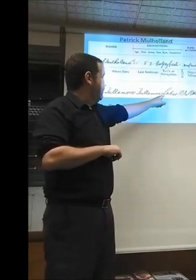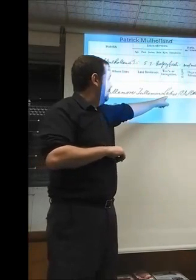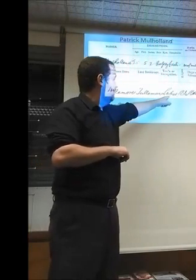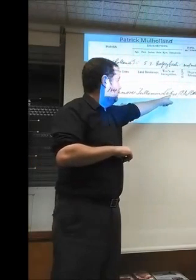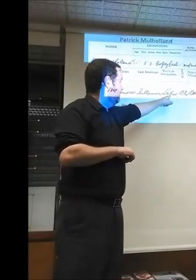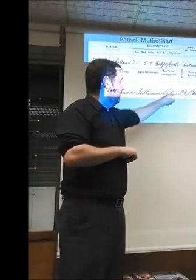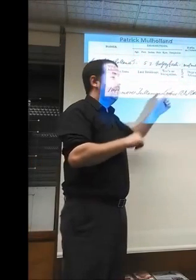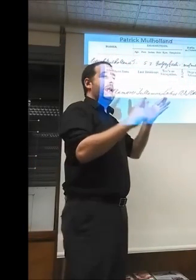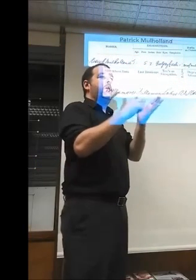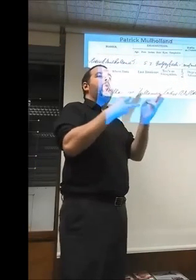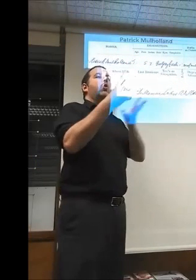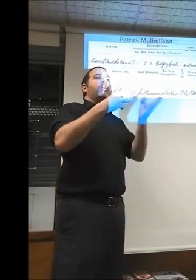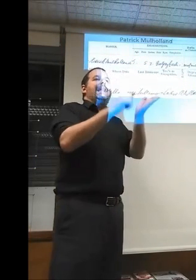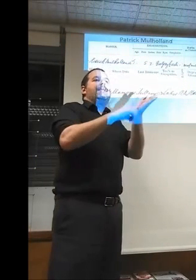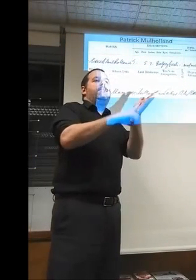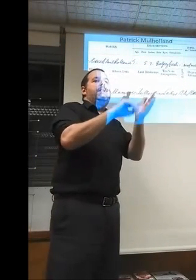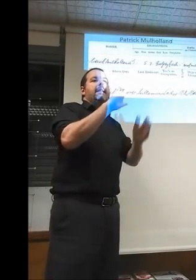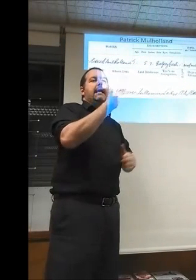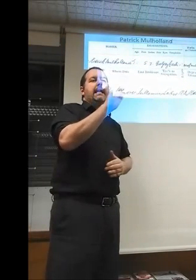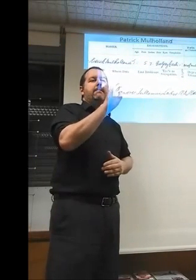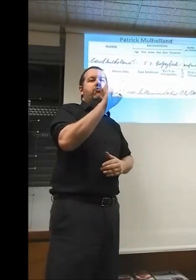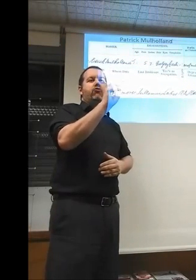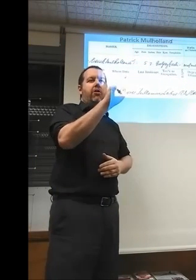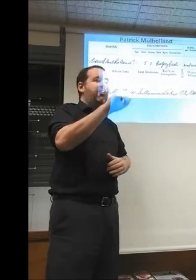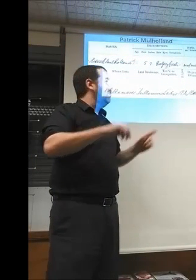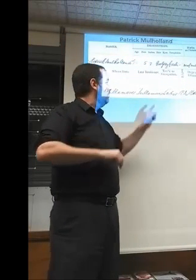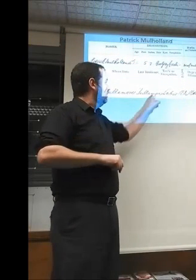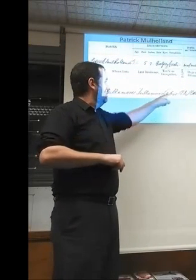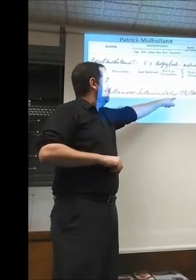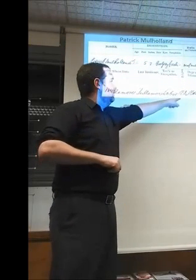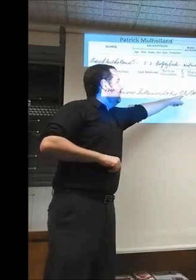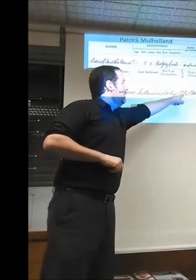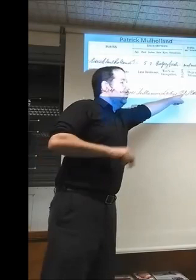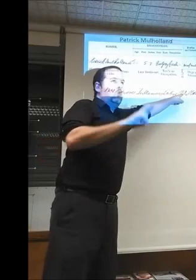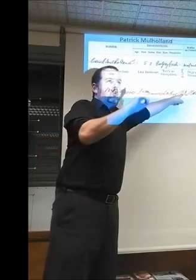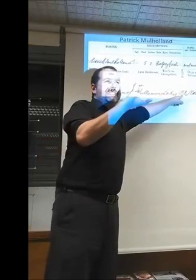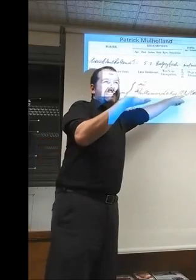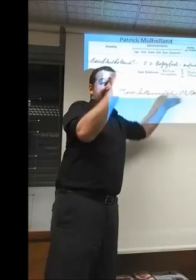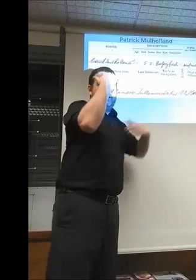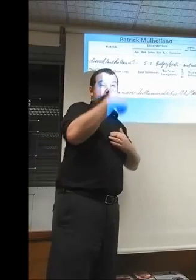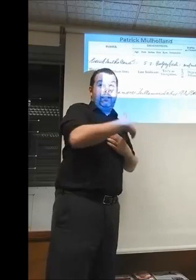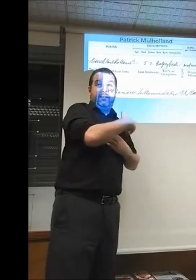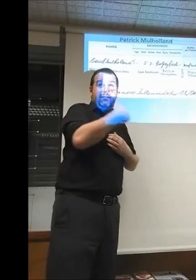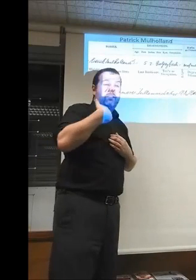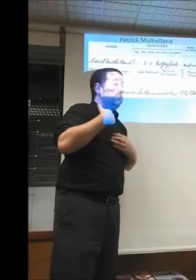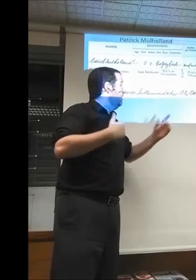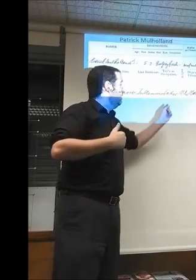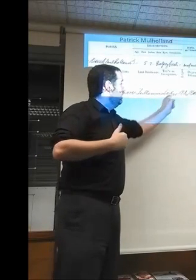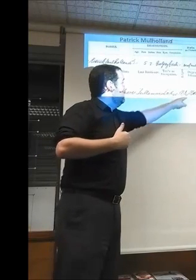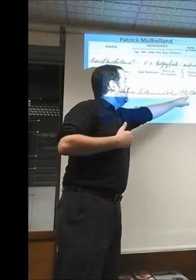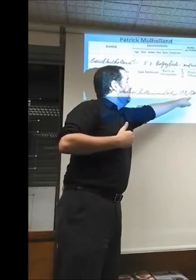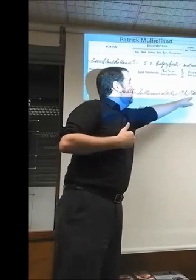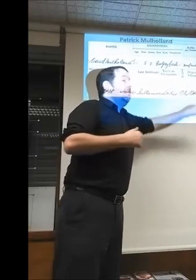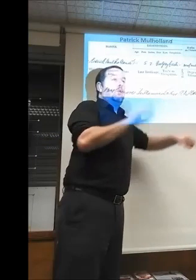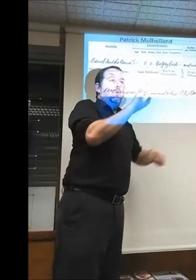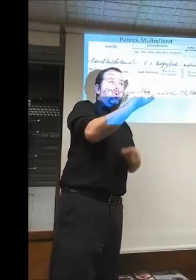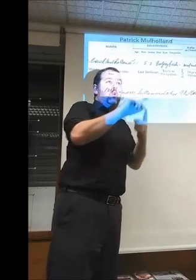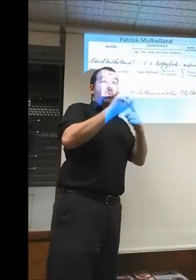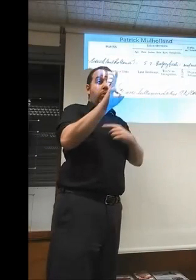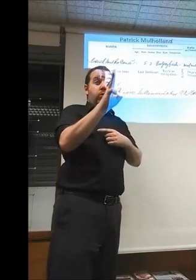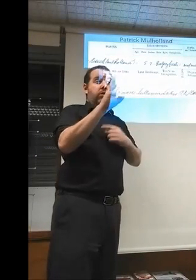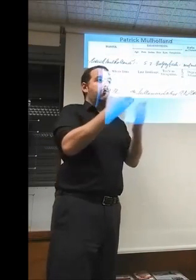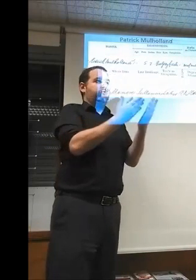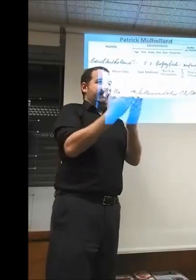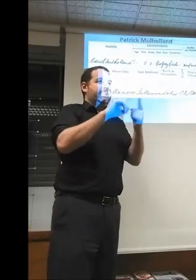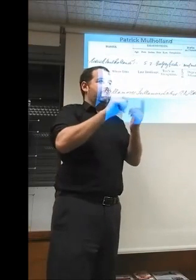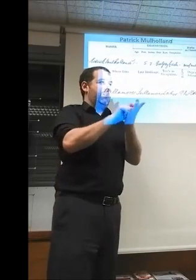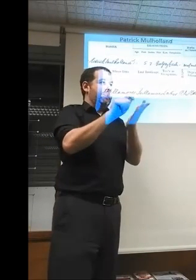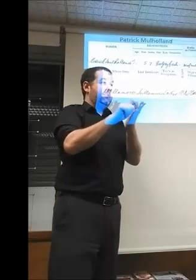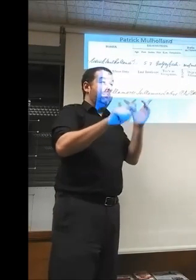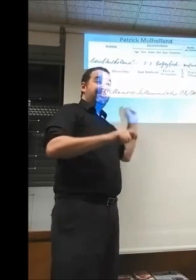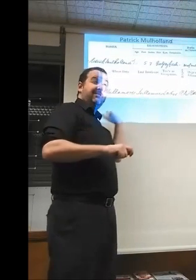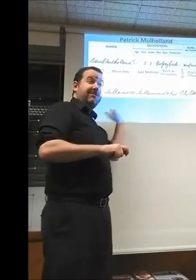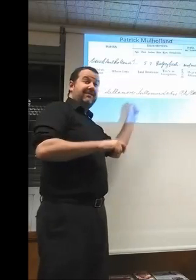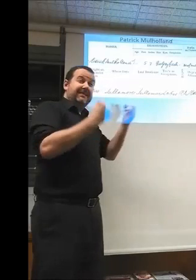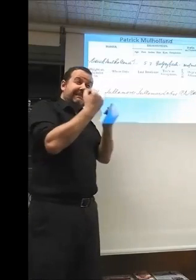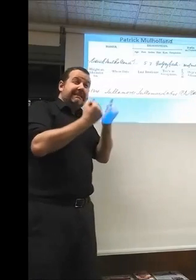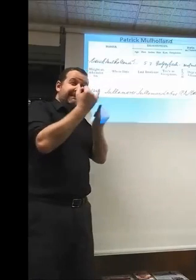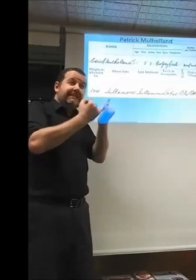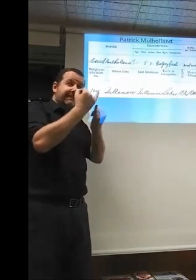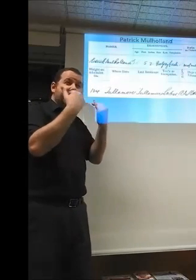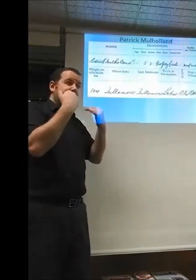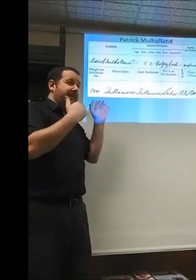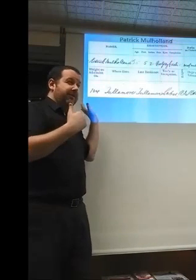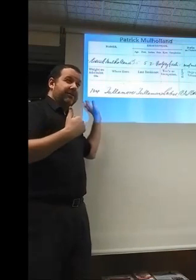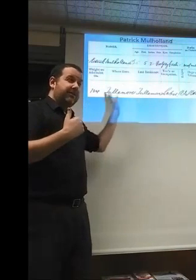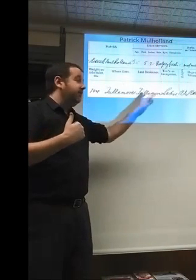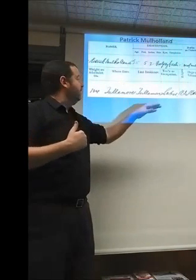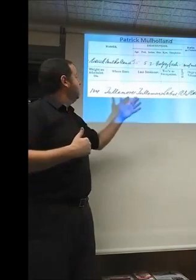Deaf school, which of course now is closed down, but we feel that he could have been